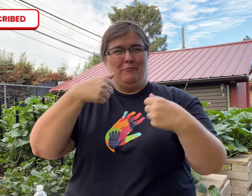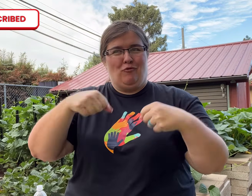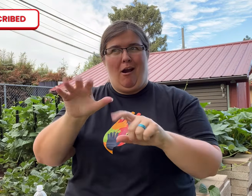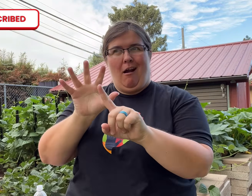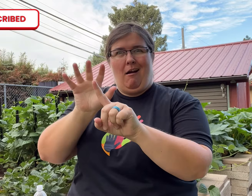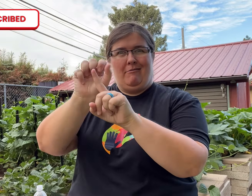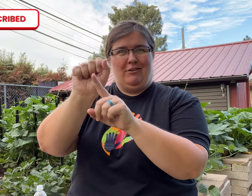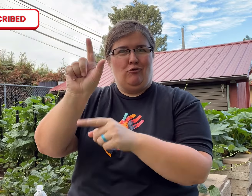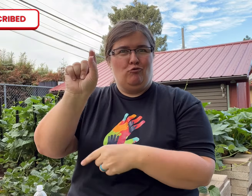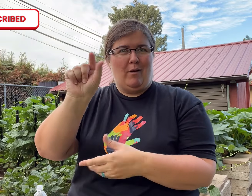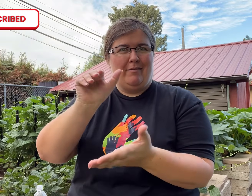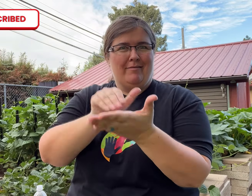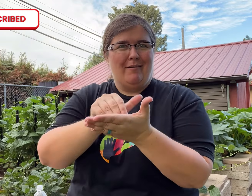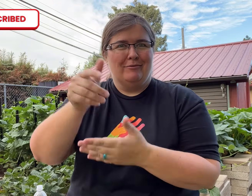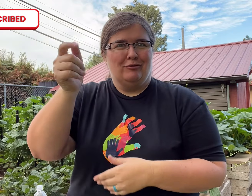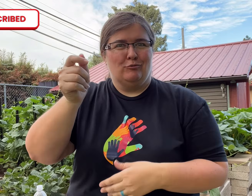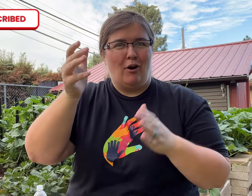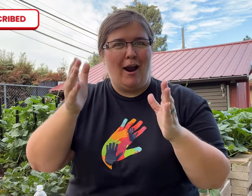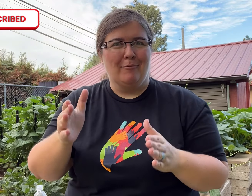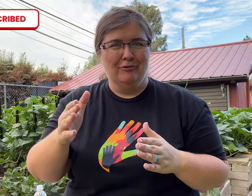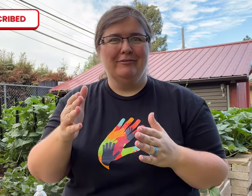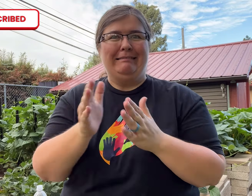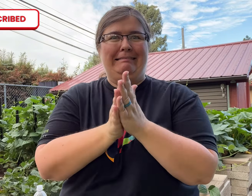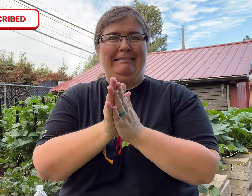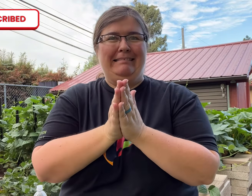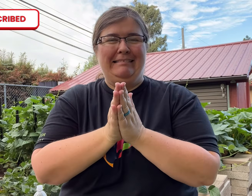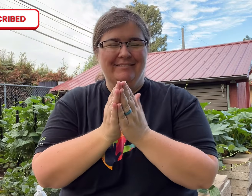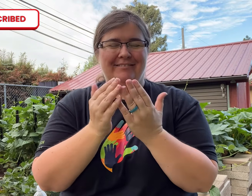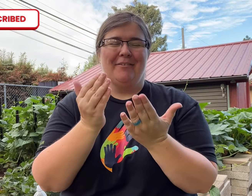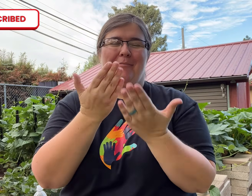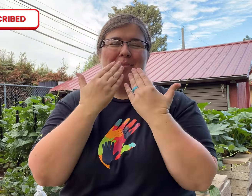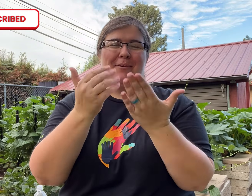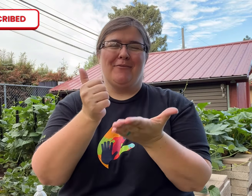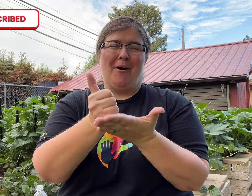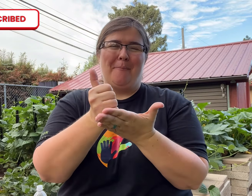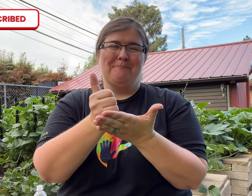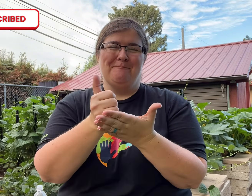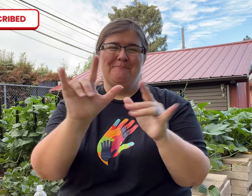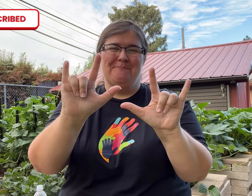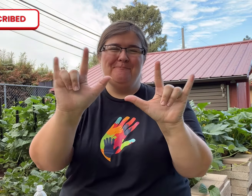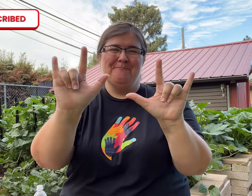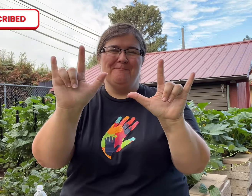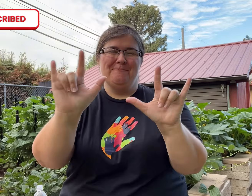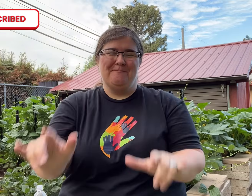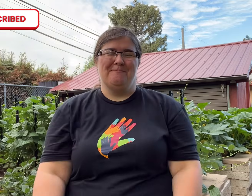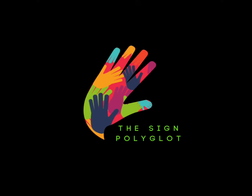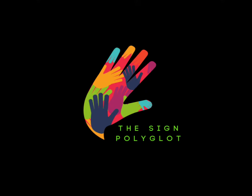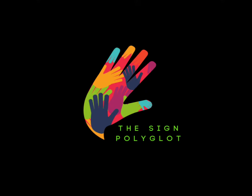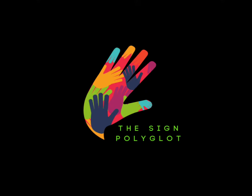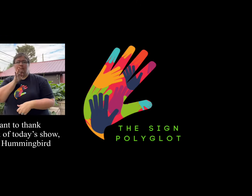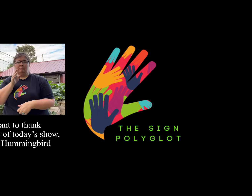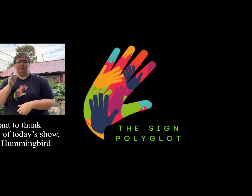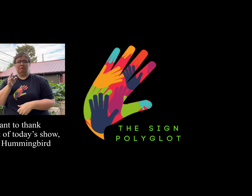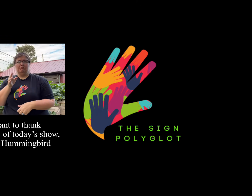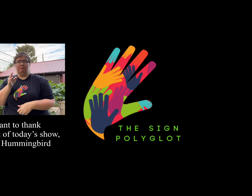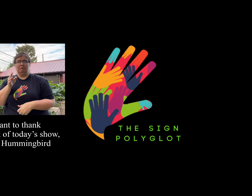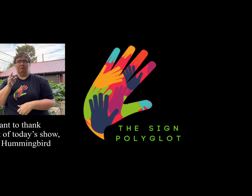to reach 20,000 subscribers and I would really appreciate your help. Thank you so much. Bye!